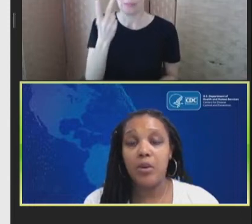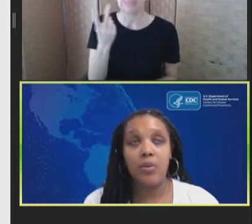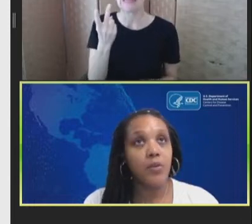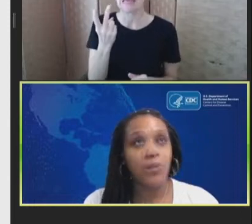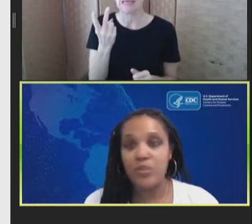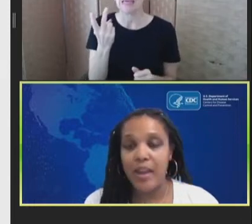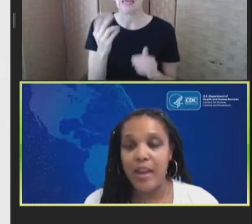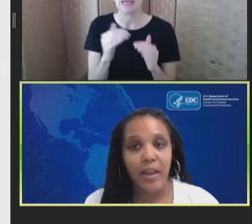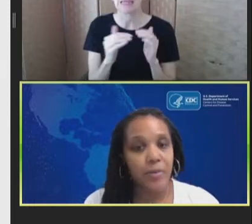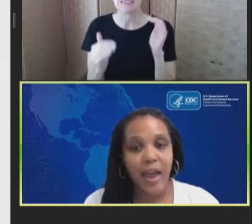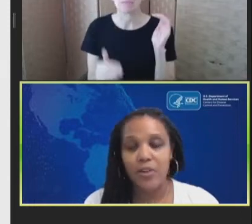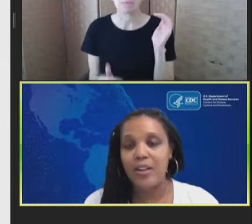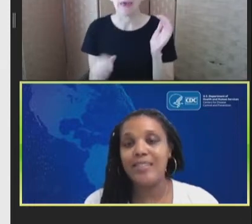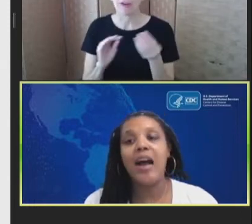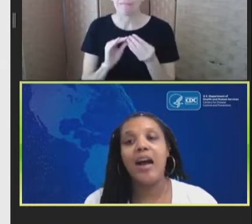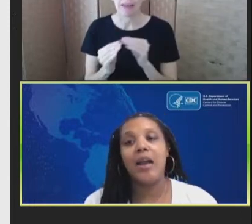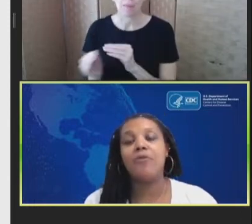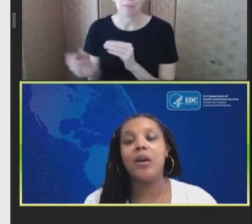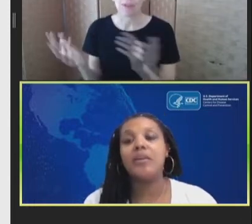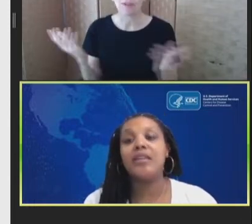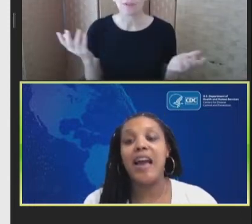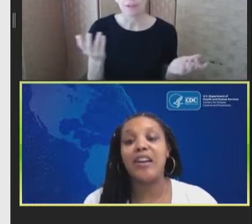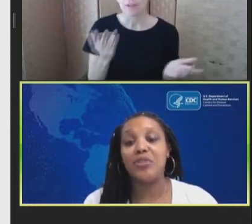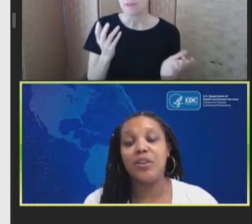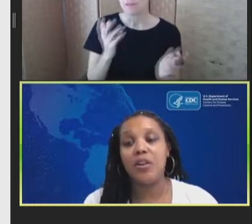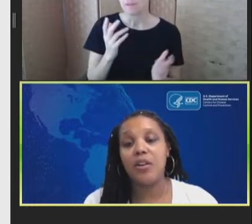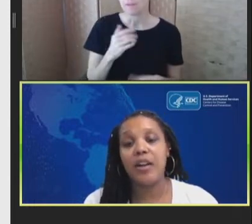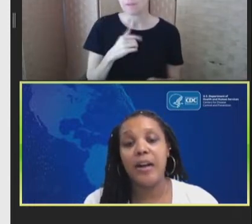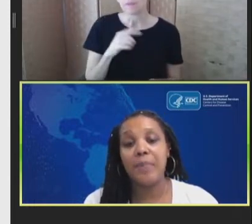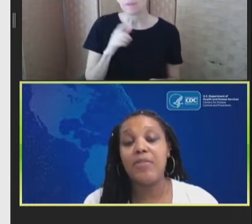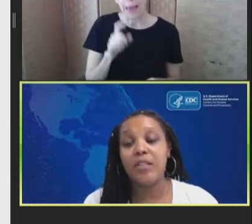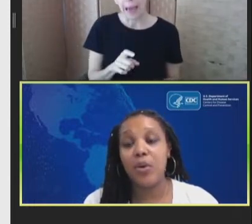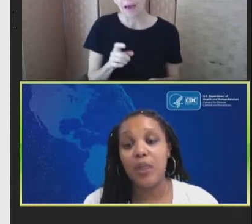you know, of course we have to have a pattern and time for uptick to actually occur in the lower